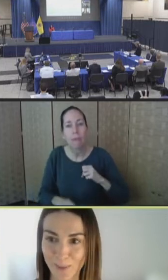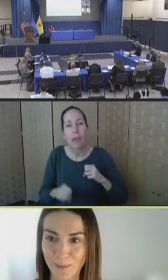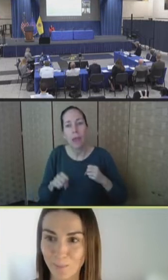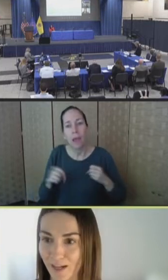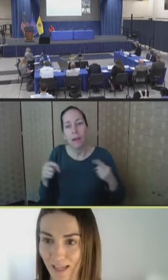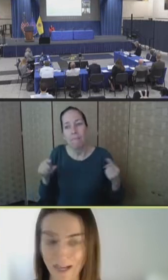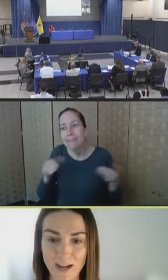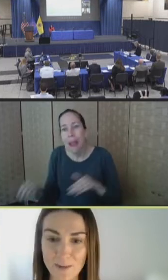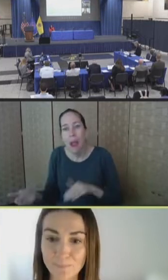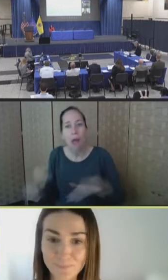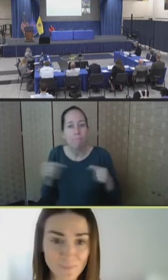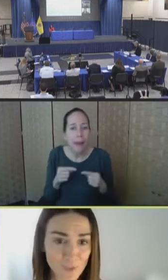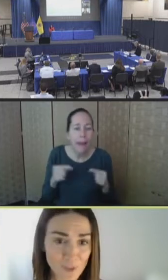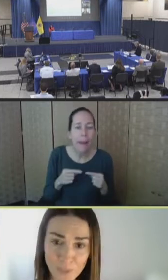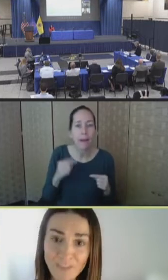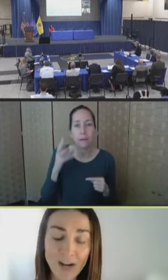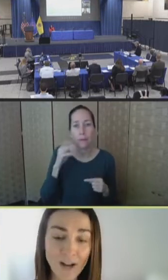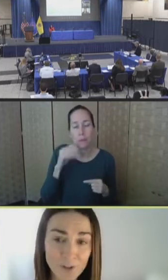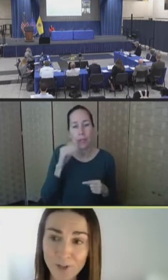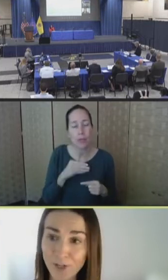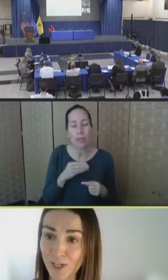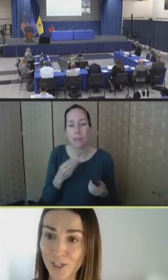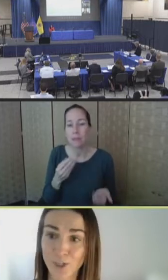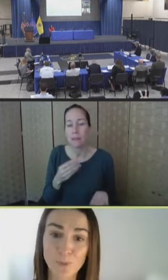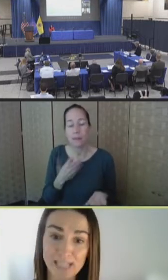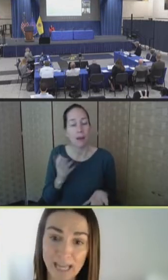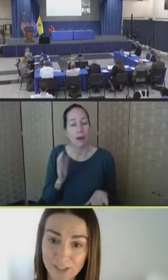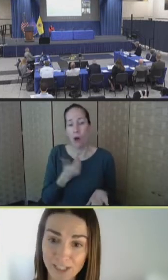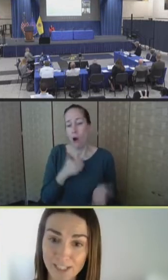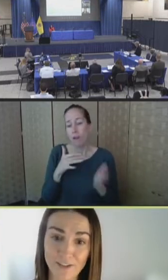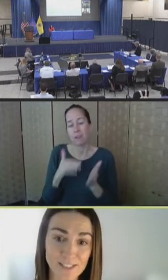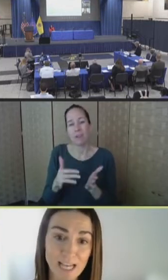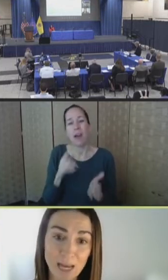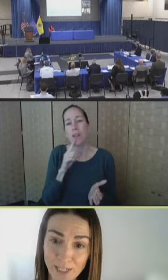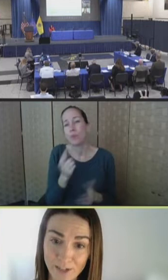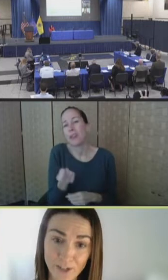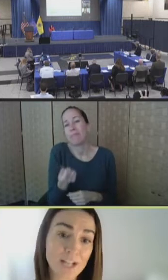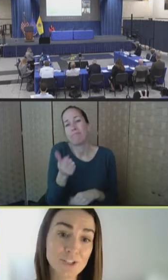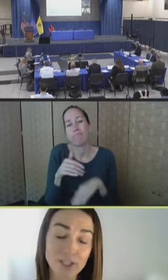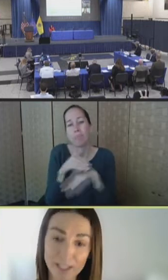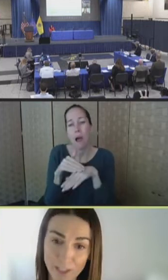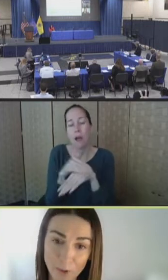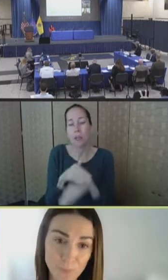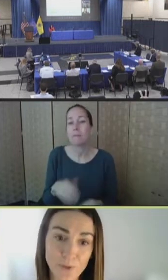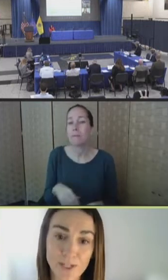in the bucket. We have other, you know, mortality events happening in our country, like the opioid